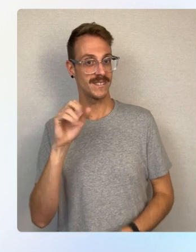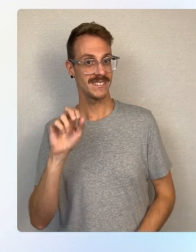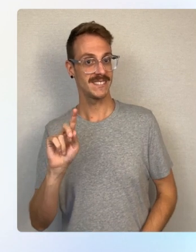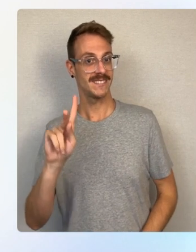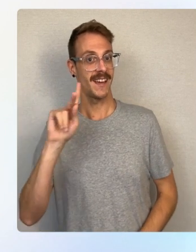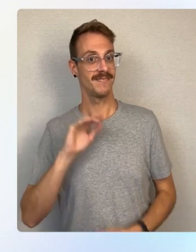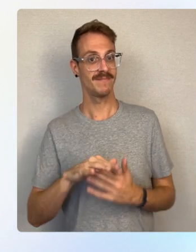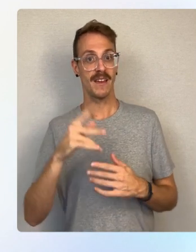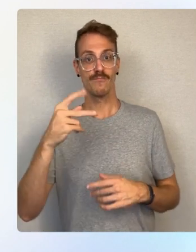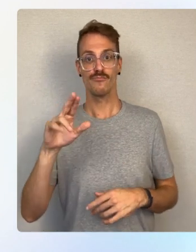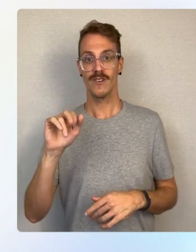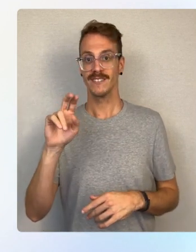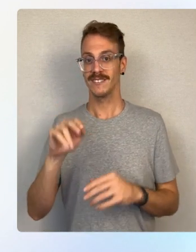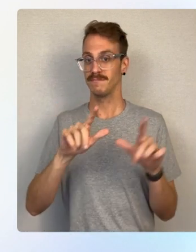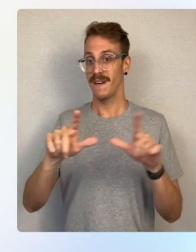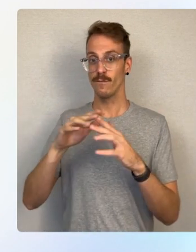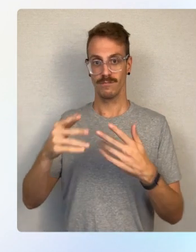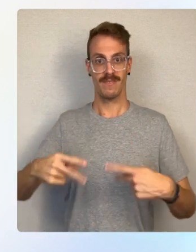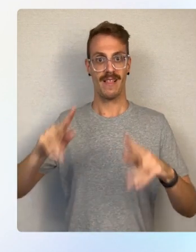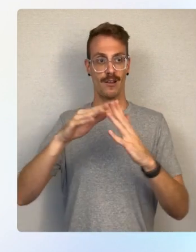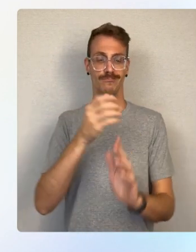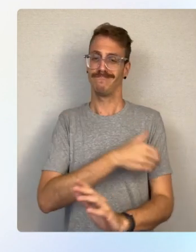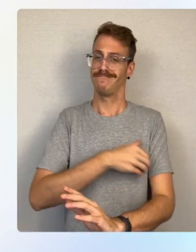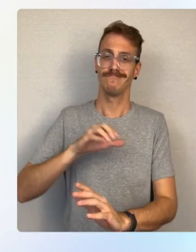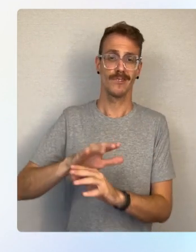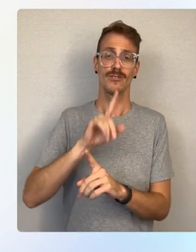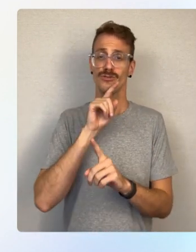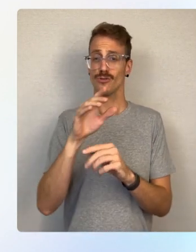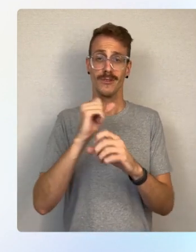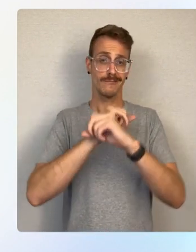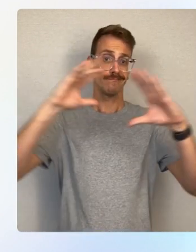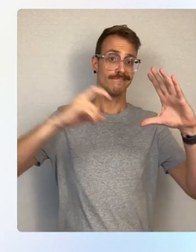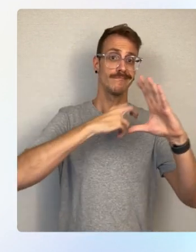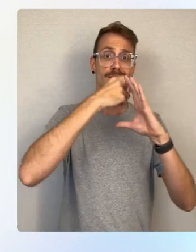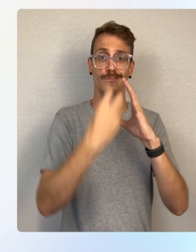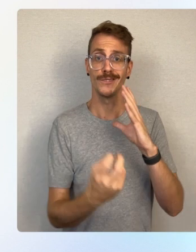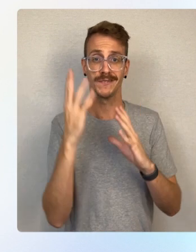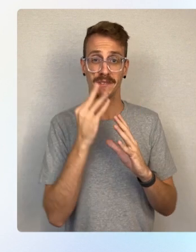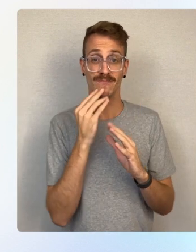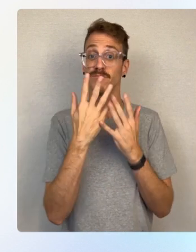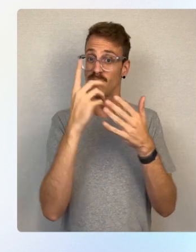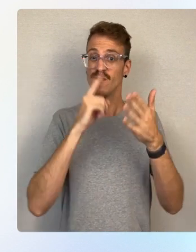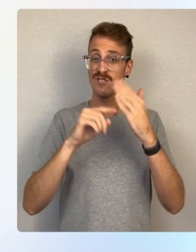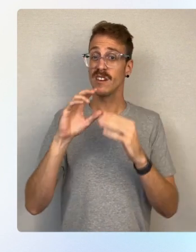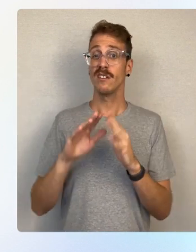We believe Voice SDK and Presence Platform have the power to enable truly immersive experiences.